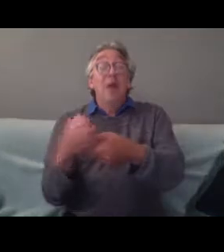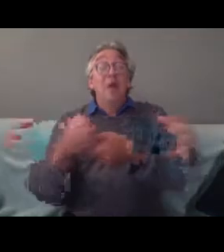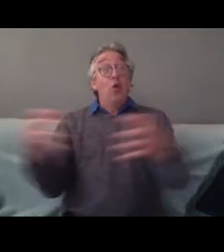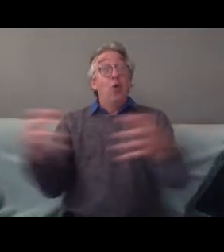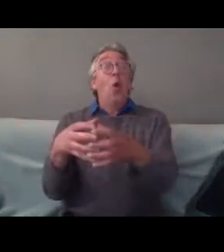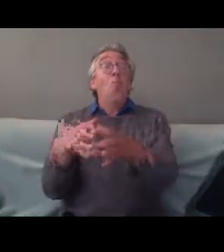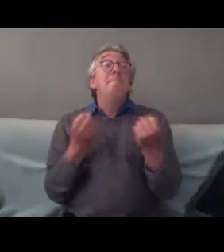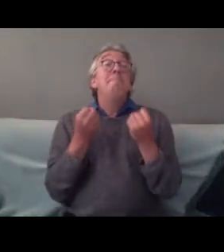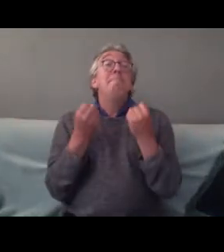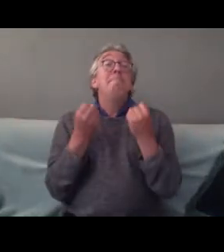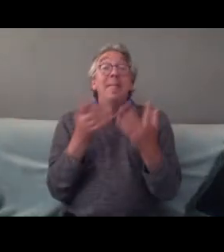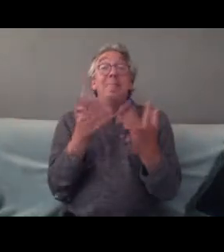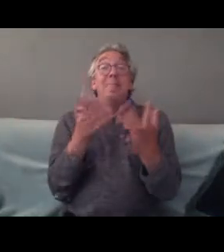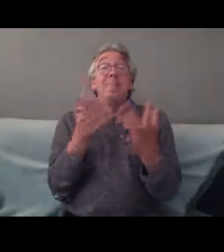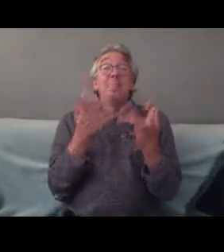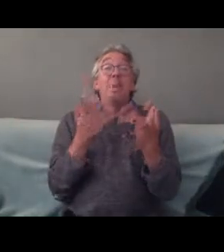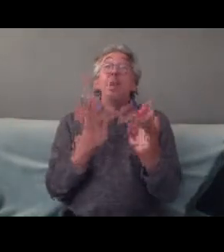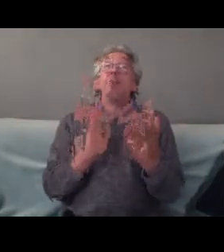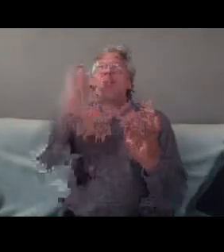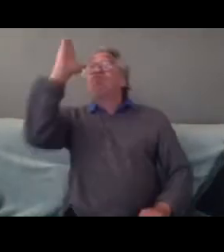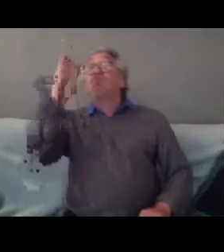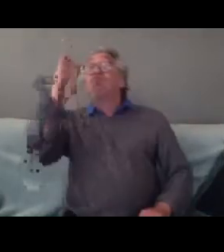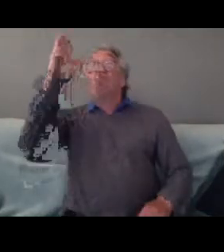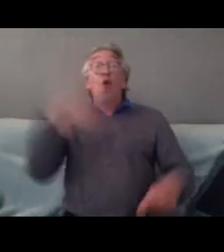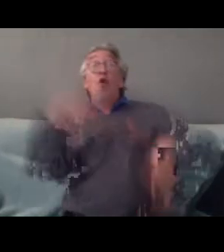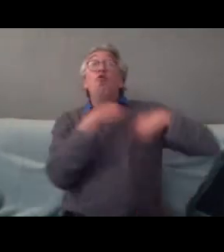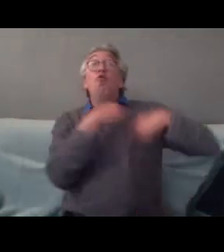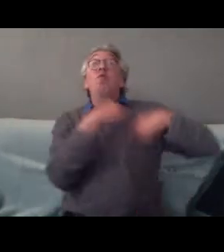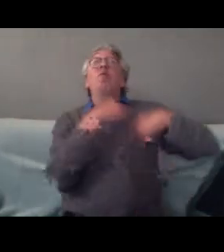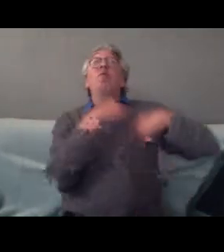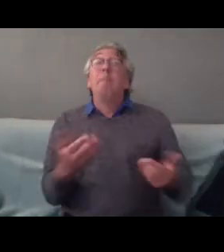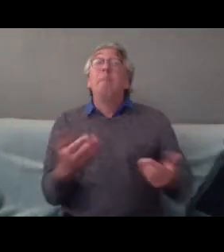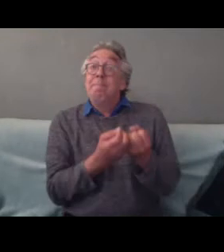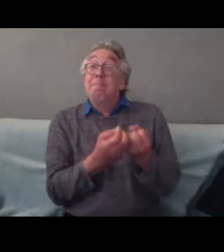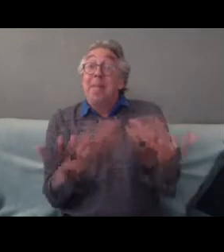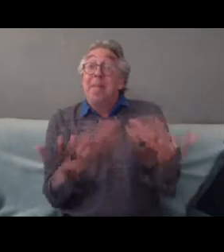In fact it's a cornerstone of the Solidarity Corps